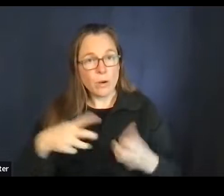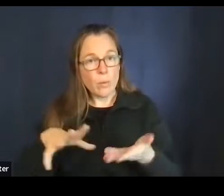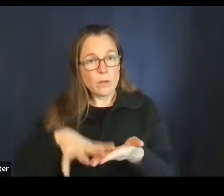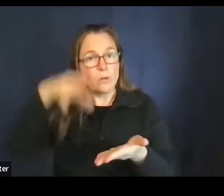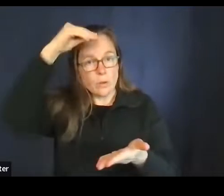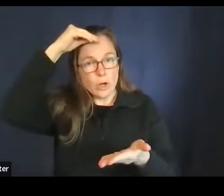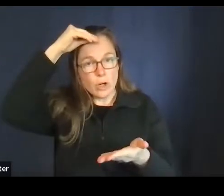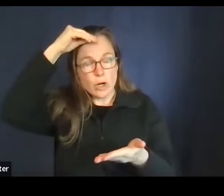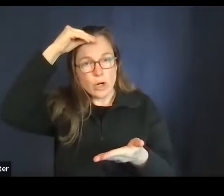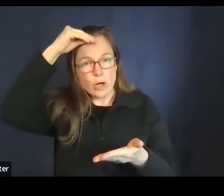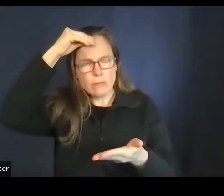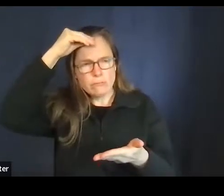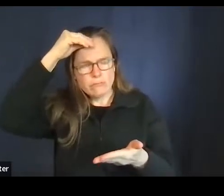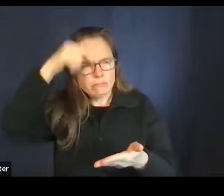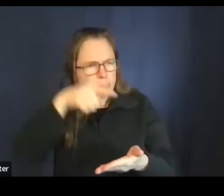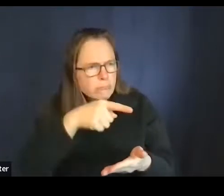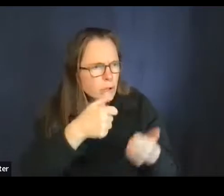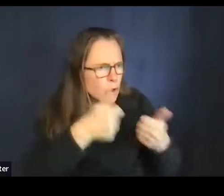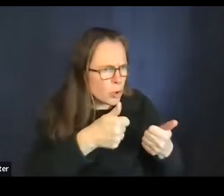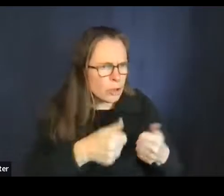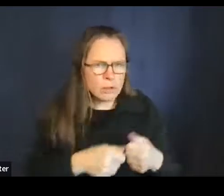how is this landing with citizens and what are people hearing